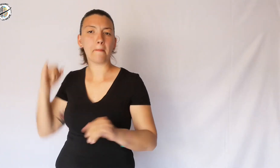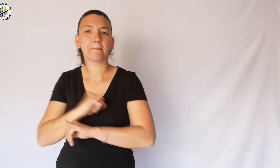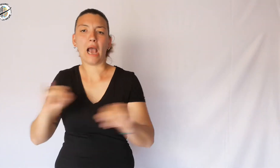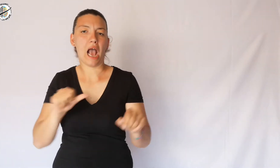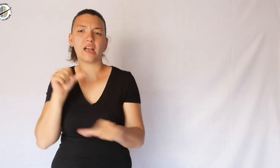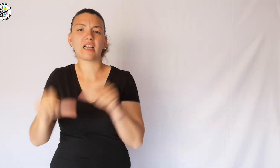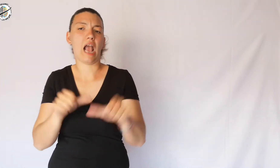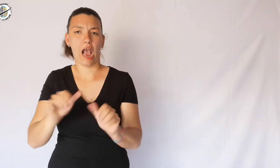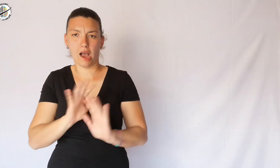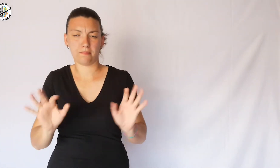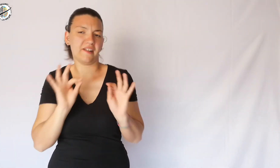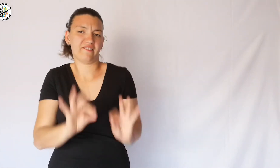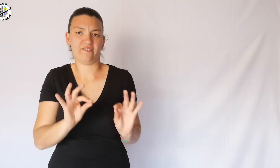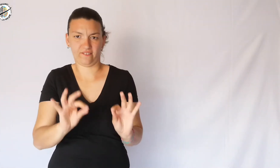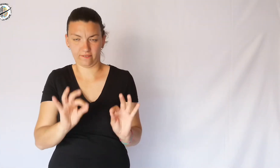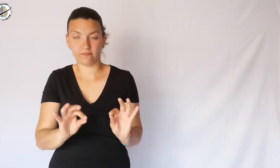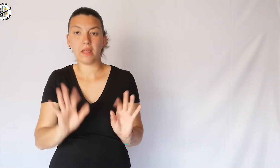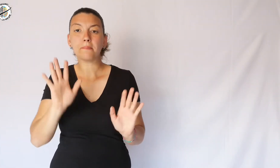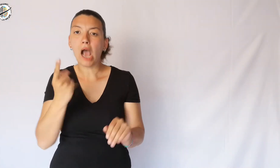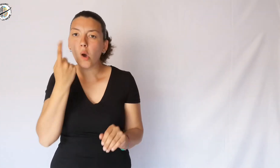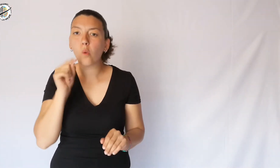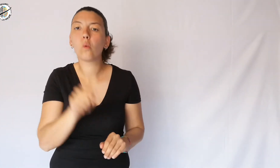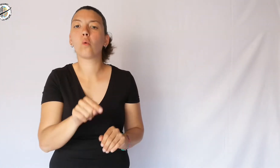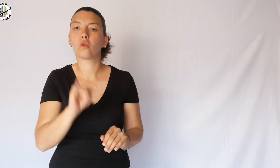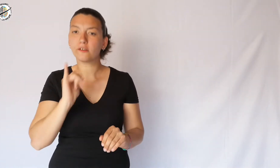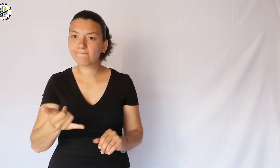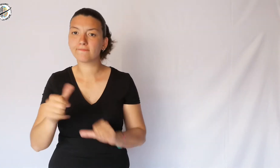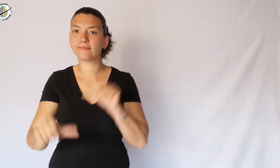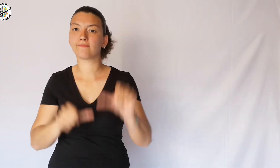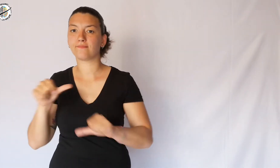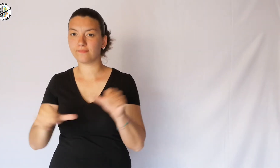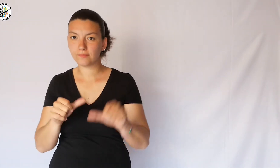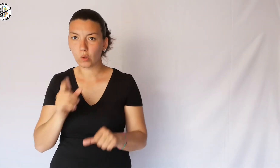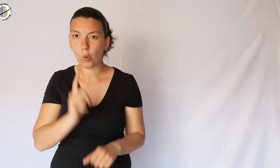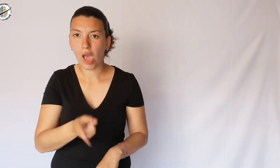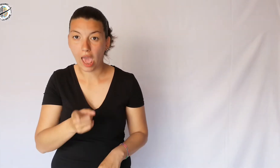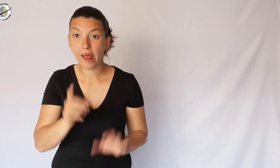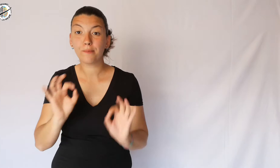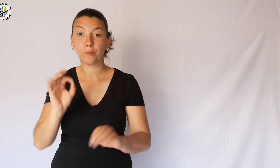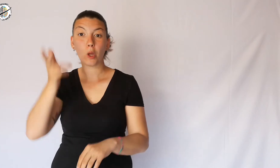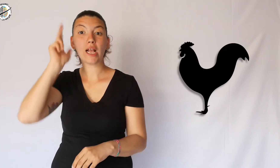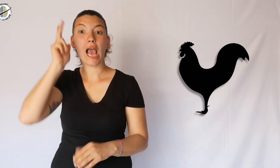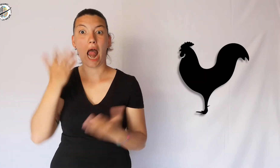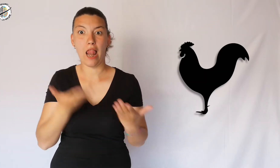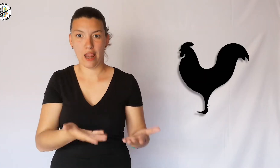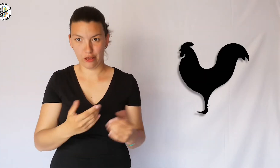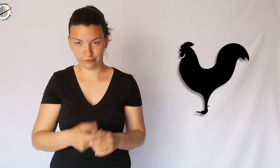never changed but one has been changed. Which? Rooster.